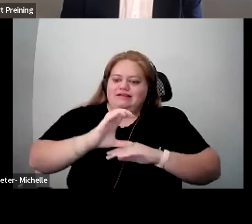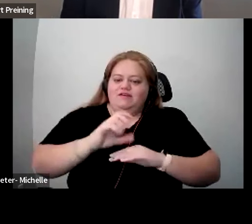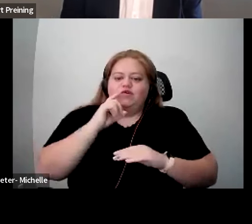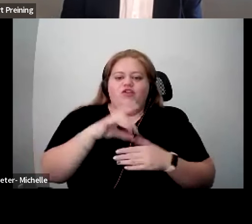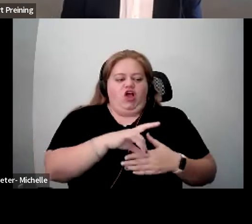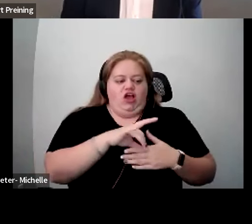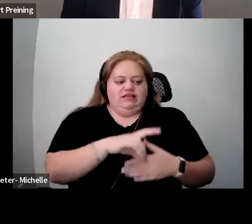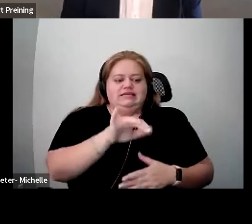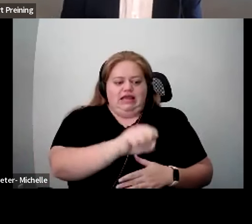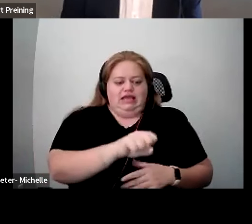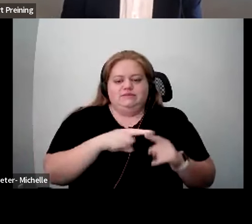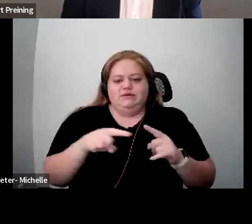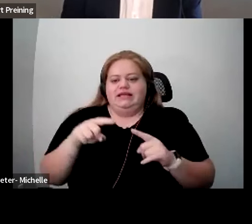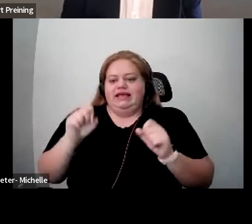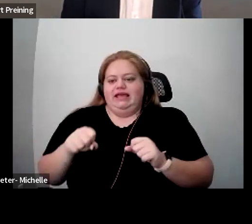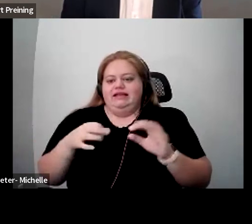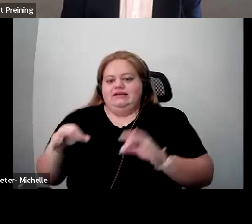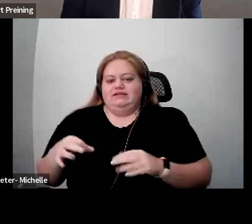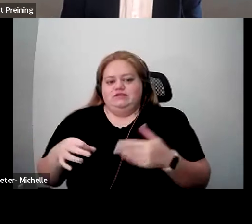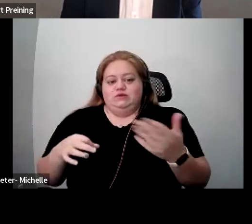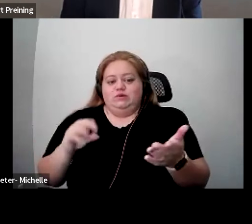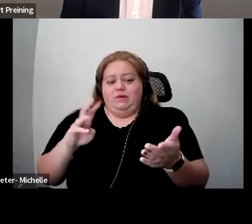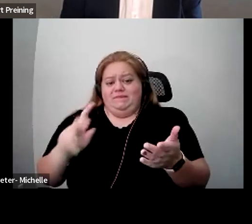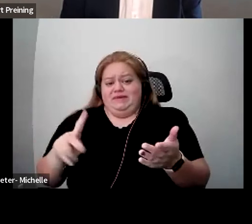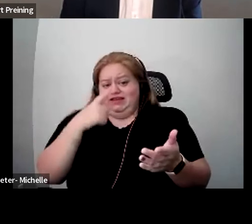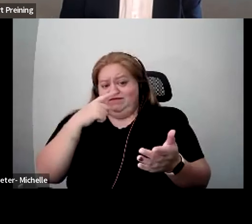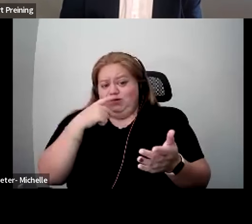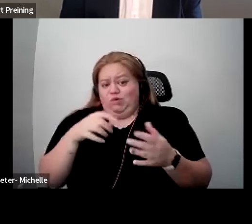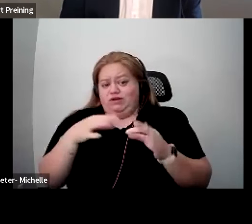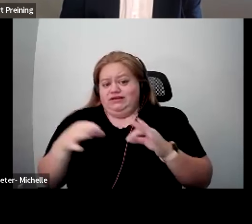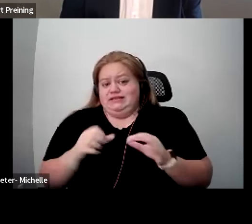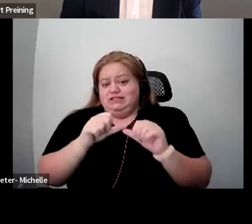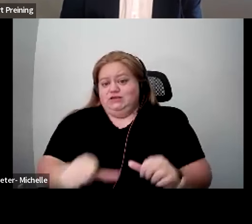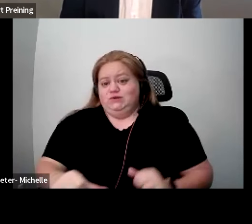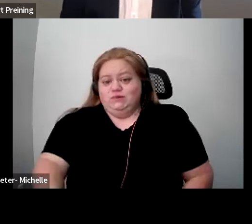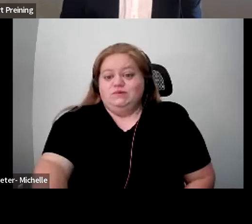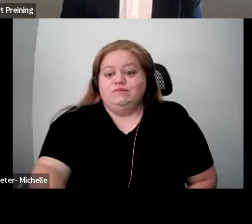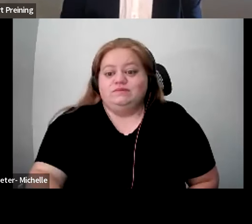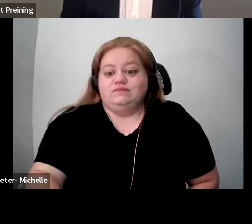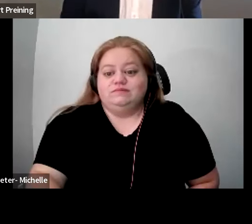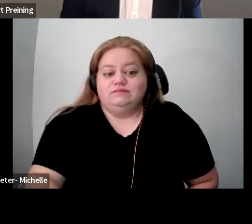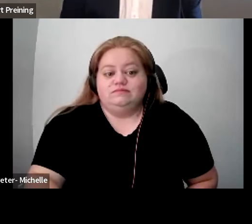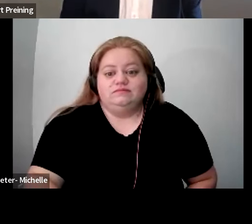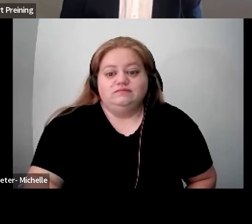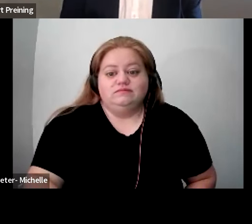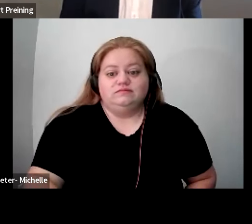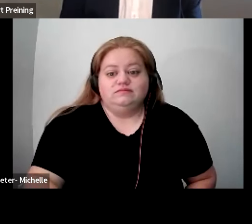And from here, I'll hand it back to Mick for him to continue. I suppose all I would really